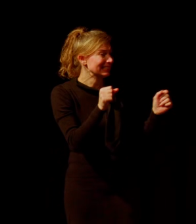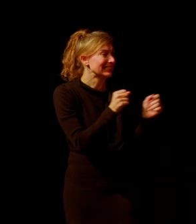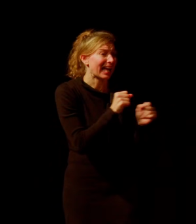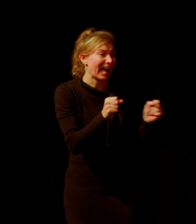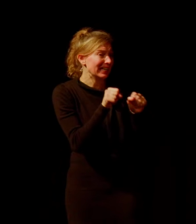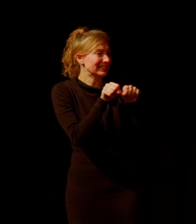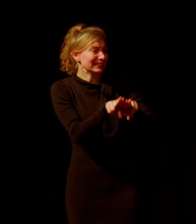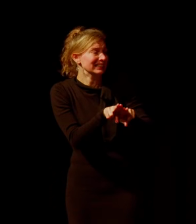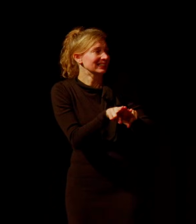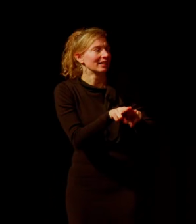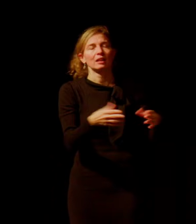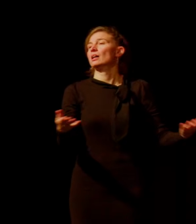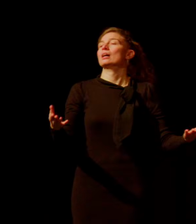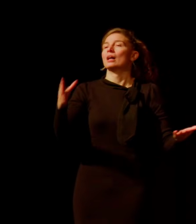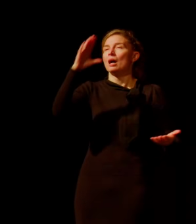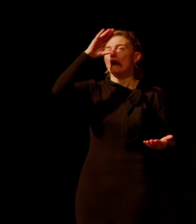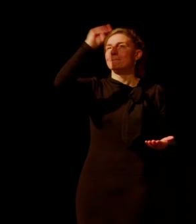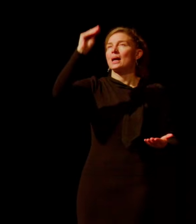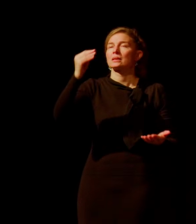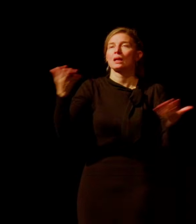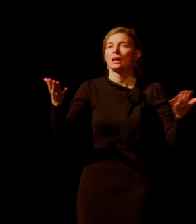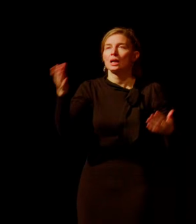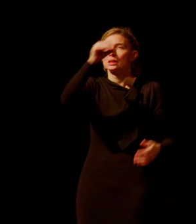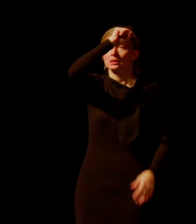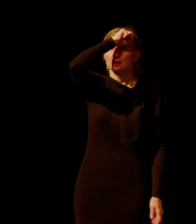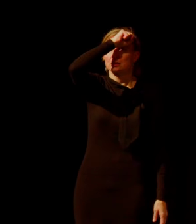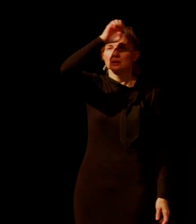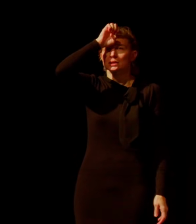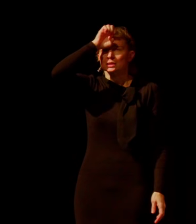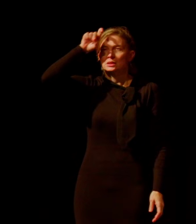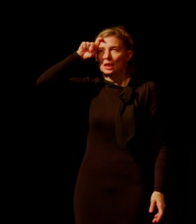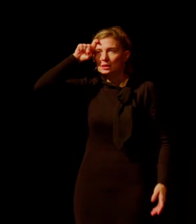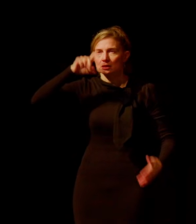Men! What else is on their mind? (Chuckles)